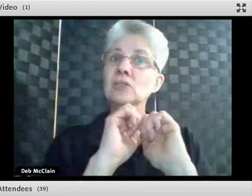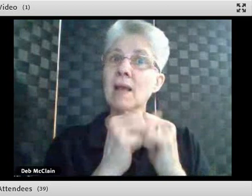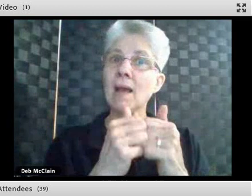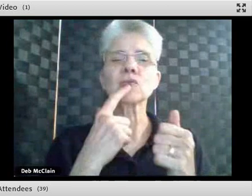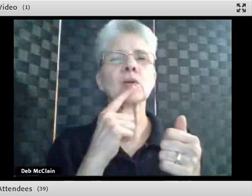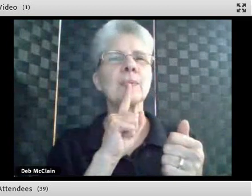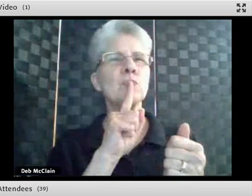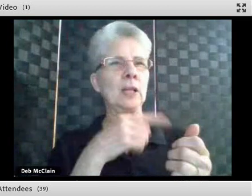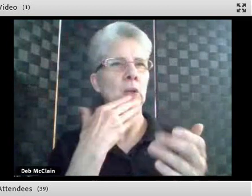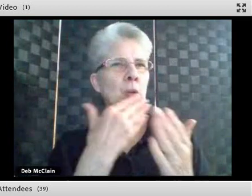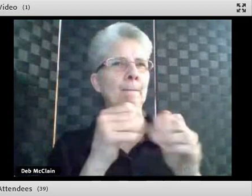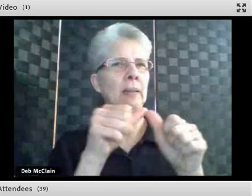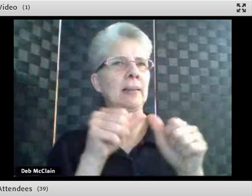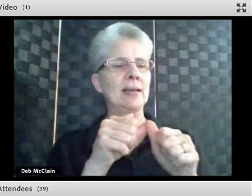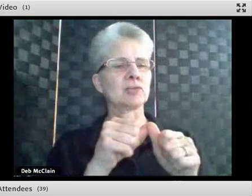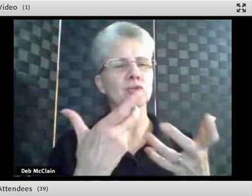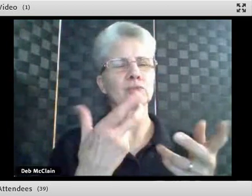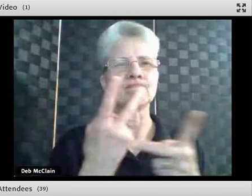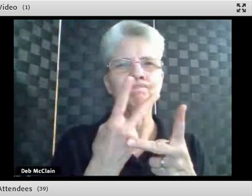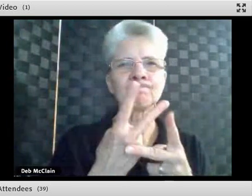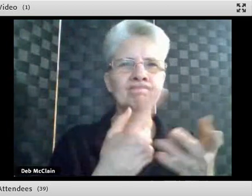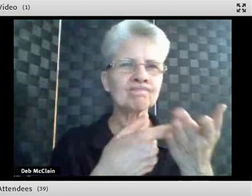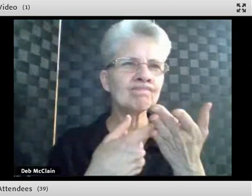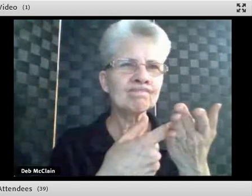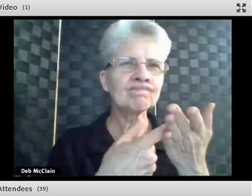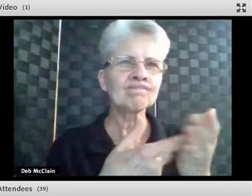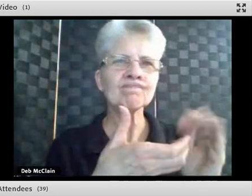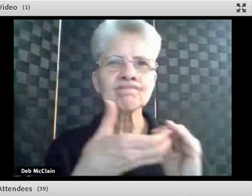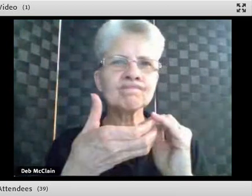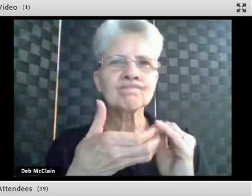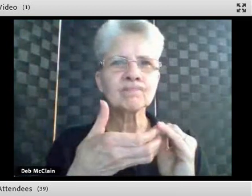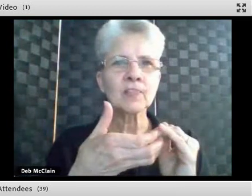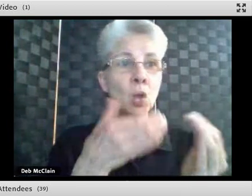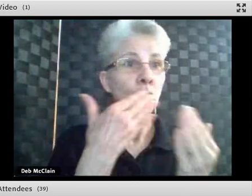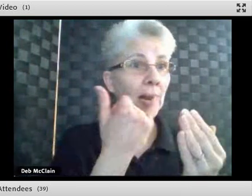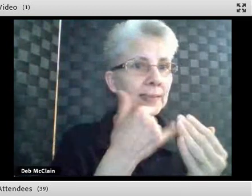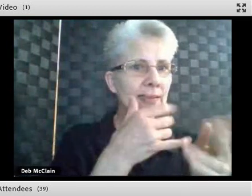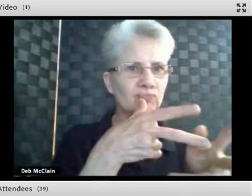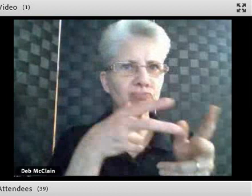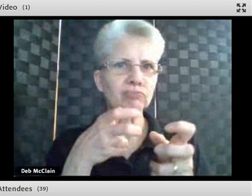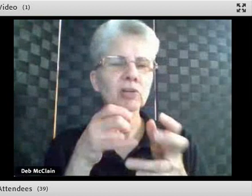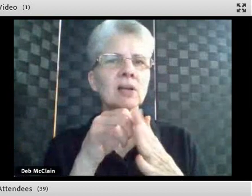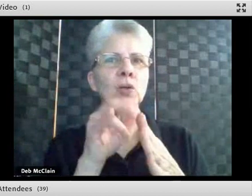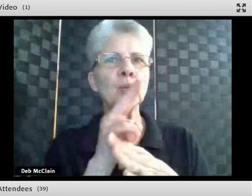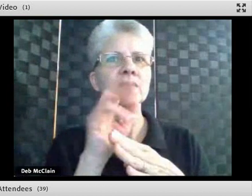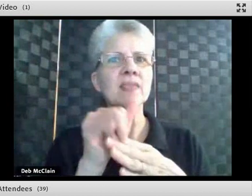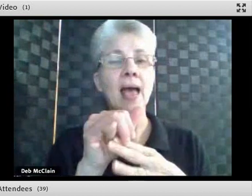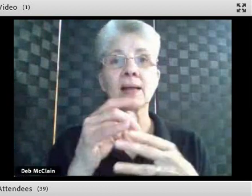So it can be a really good place to sort of go and brainstorm. Steal the good ideas and ignore the ones that aren't going to work for you.